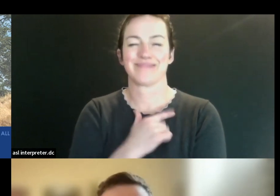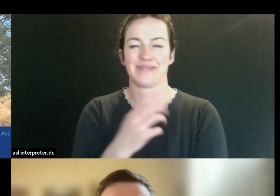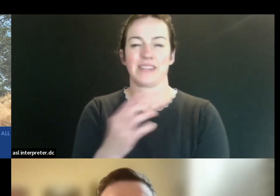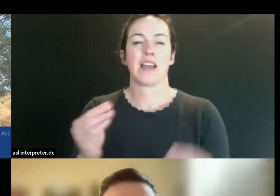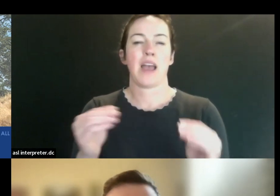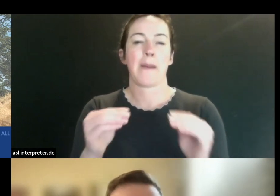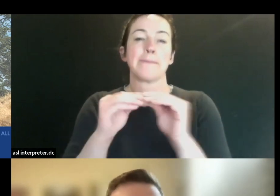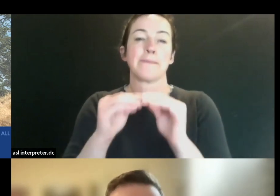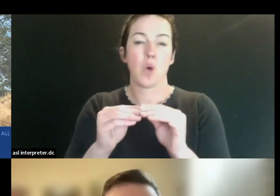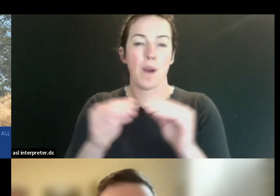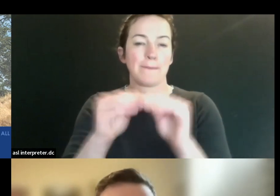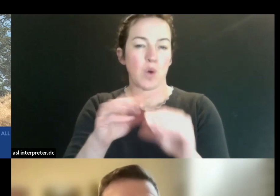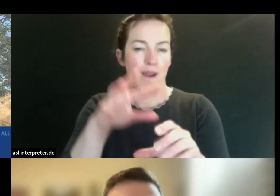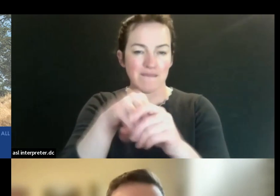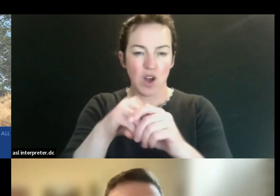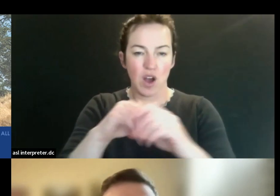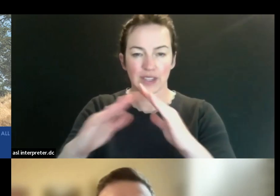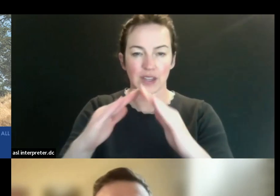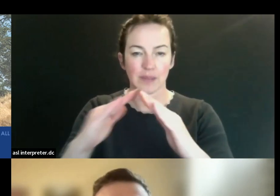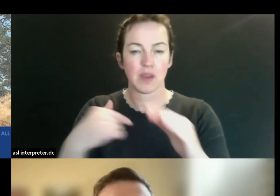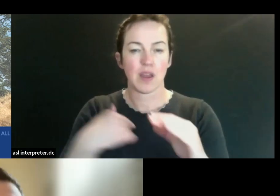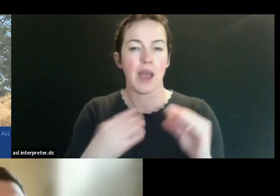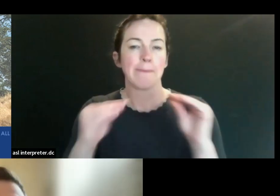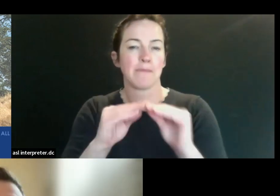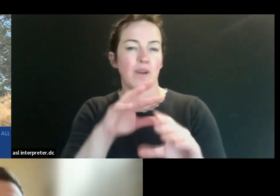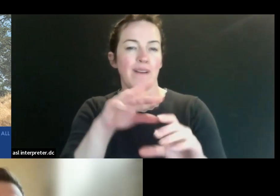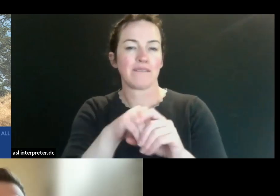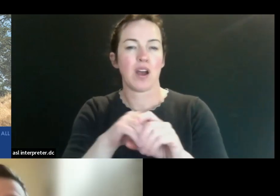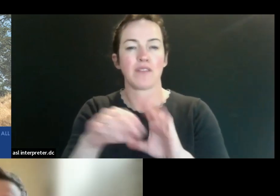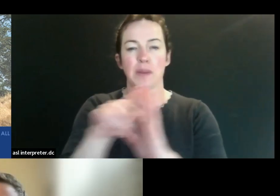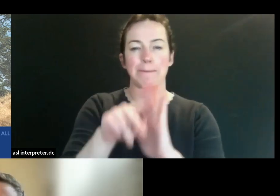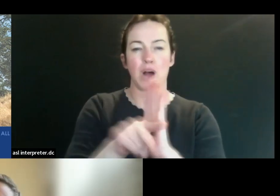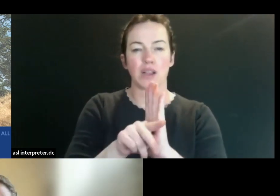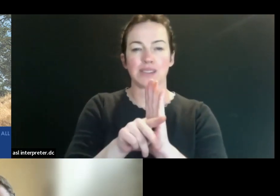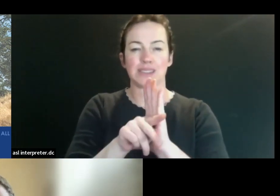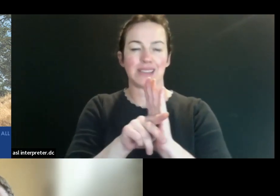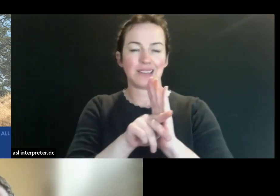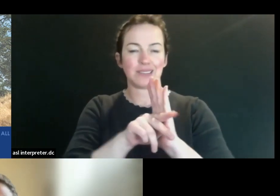in the community, I wanted to get more involved in the policy arena, so I became a member